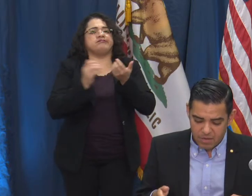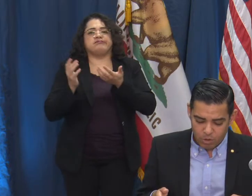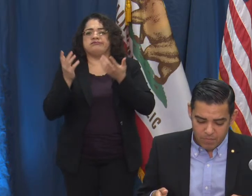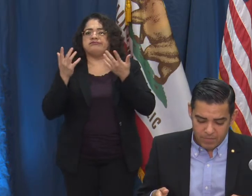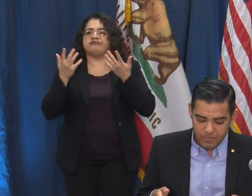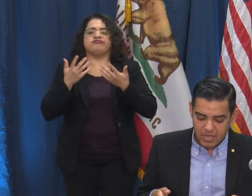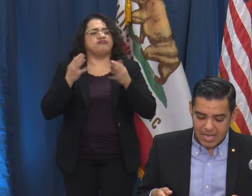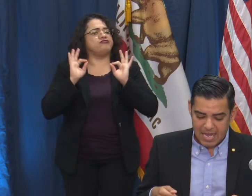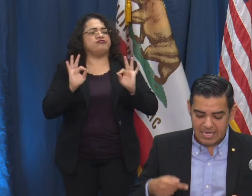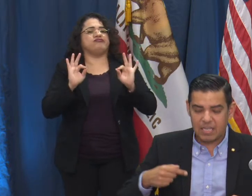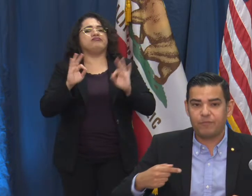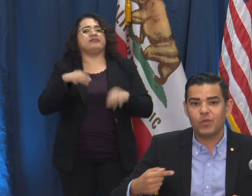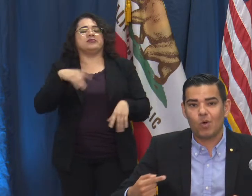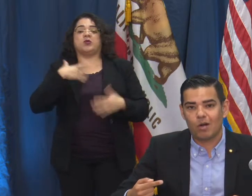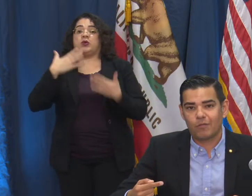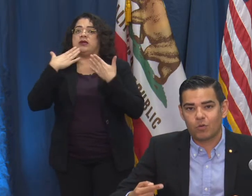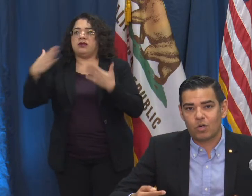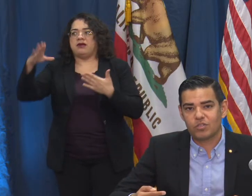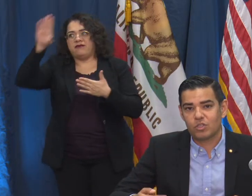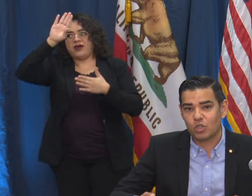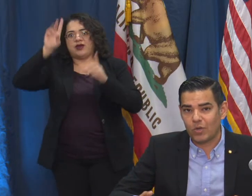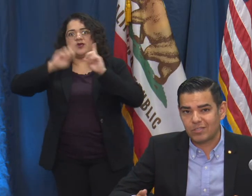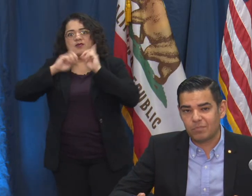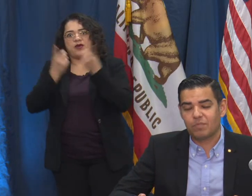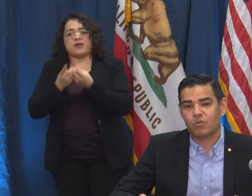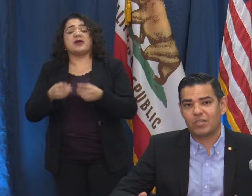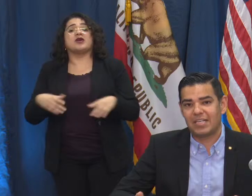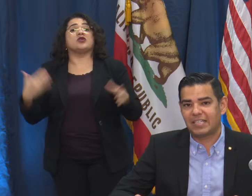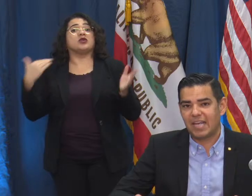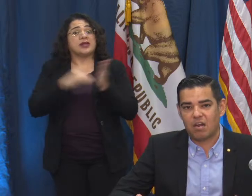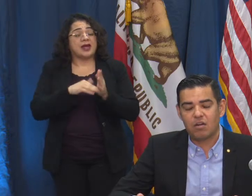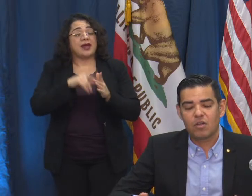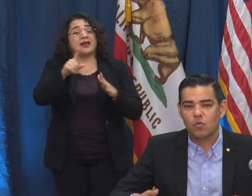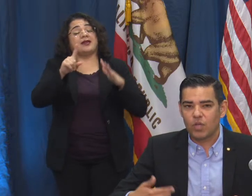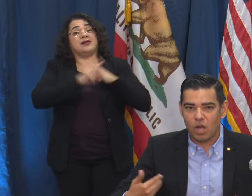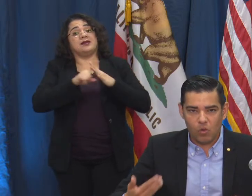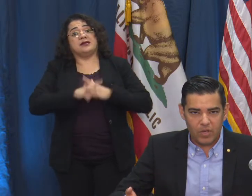Department and if you are of course showing symptoms or need care we always